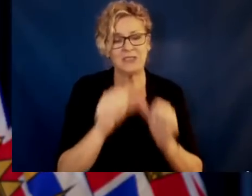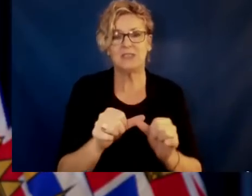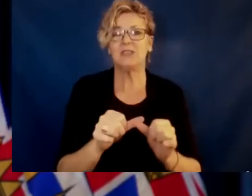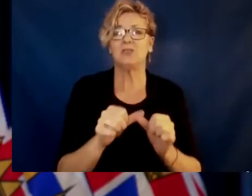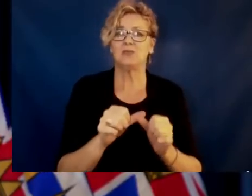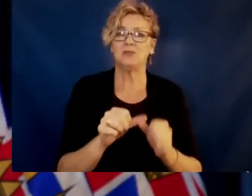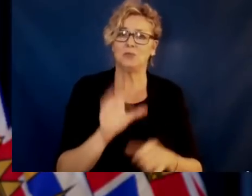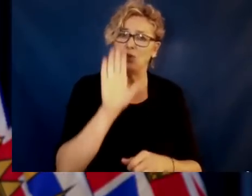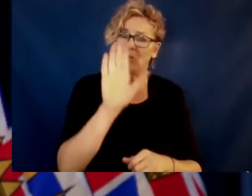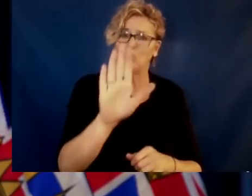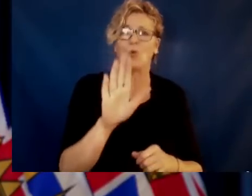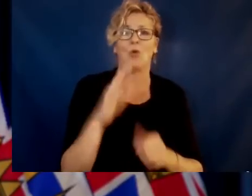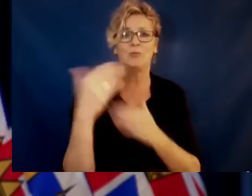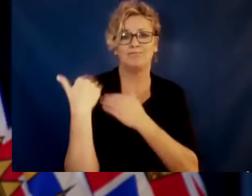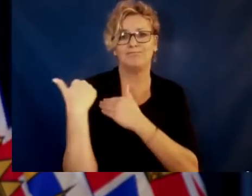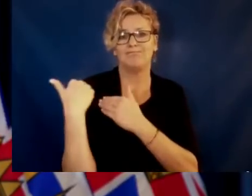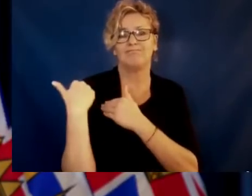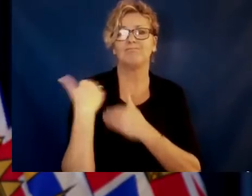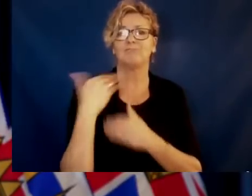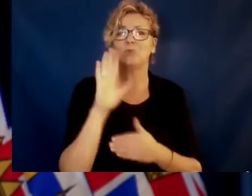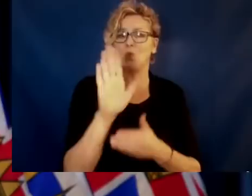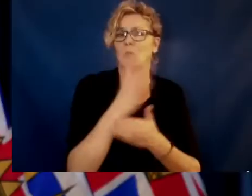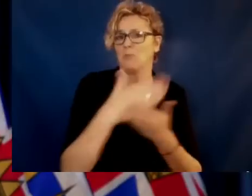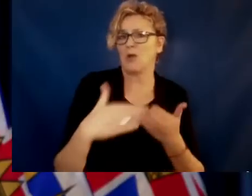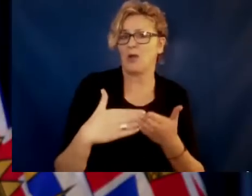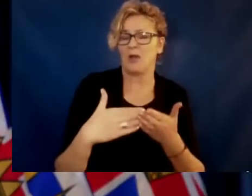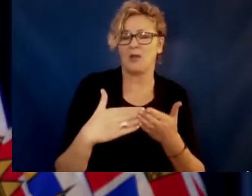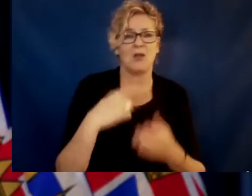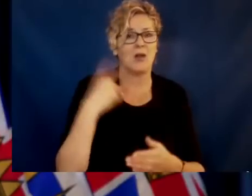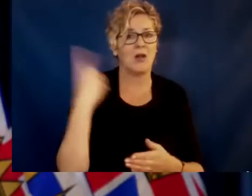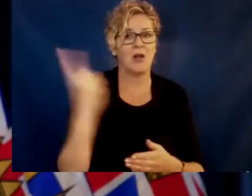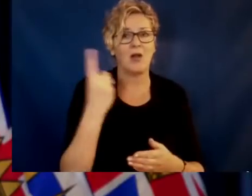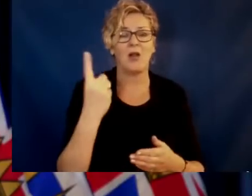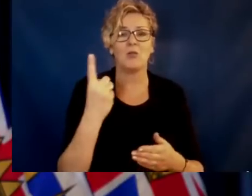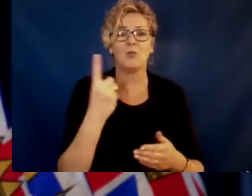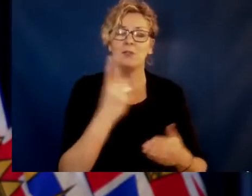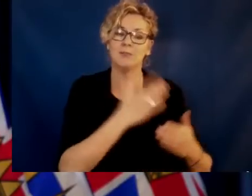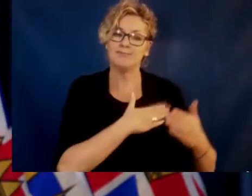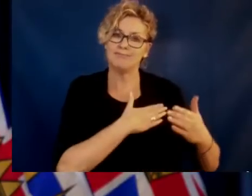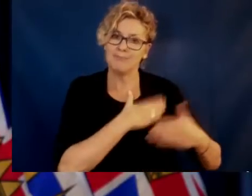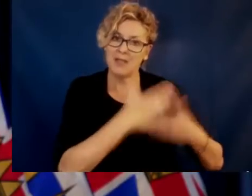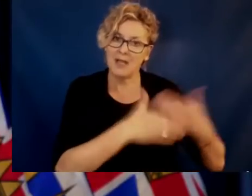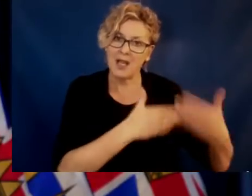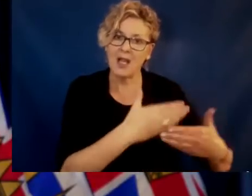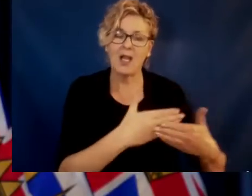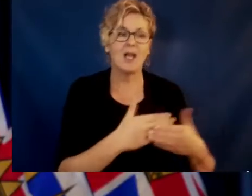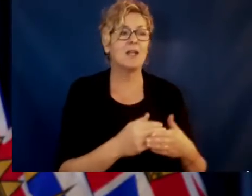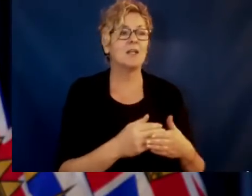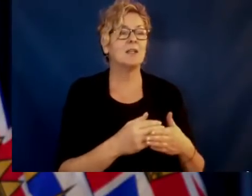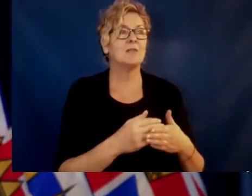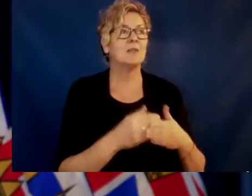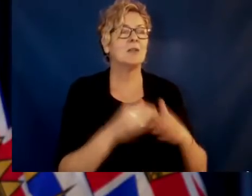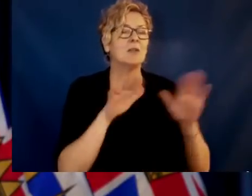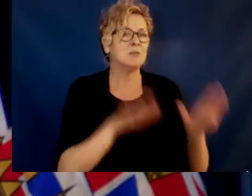continue to be kind, to be calm and be safe. And I'm going to add to that today: